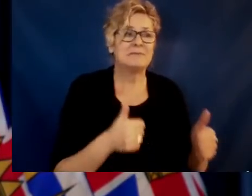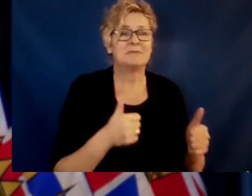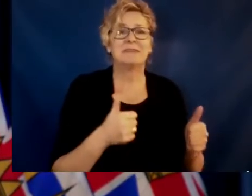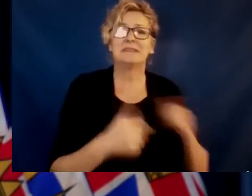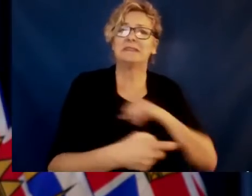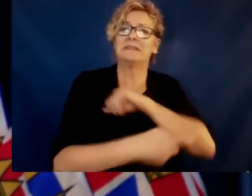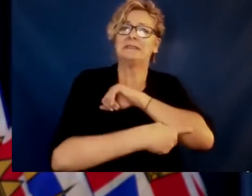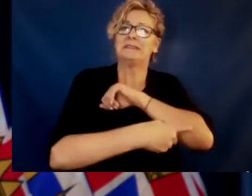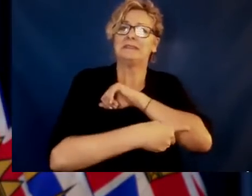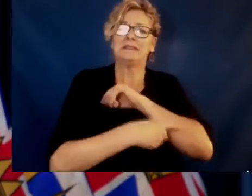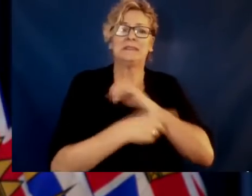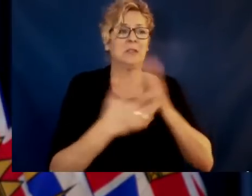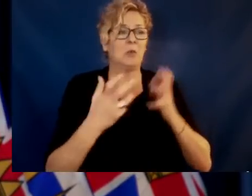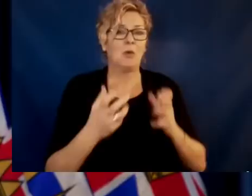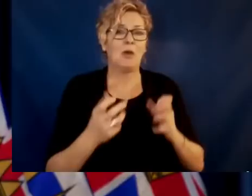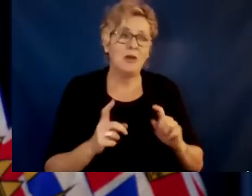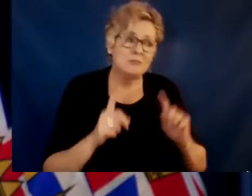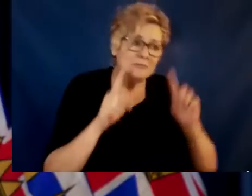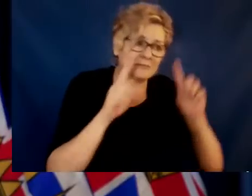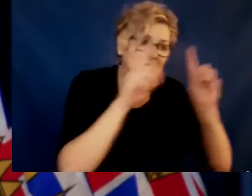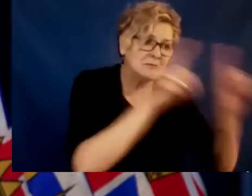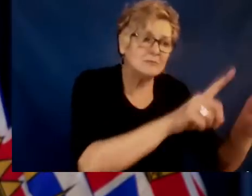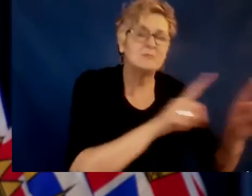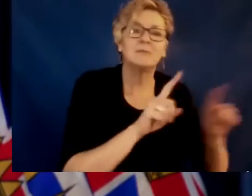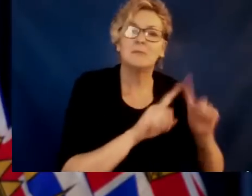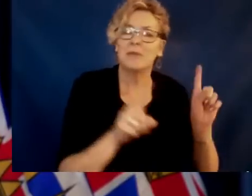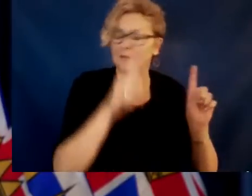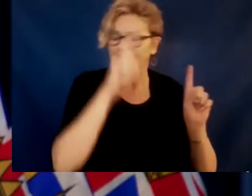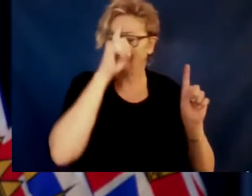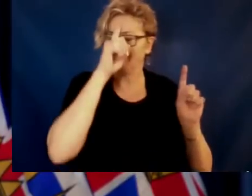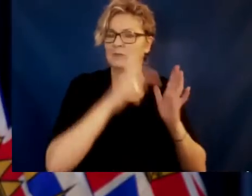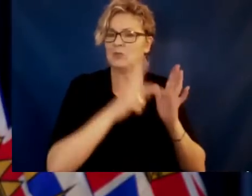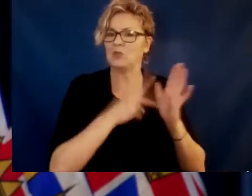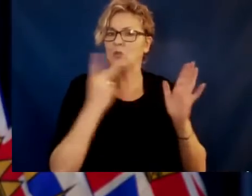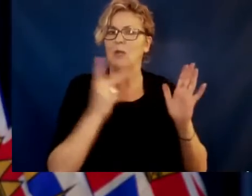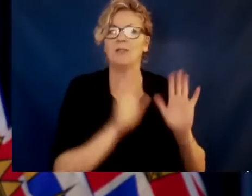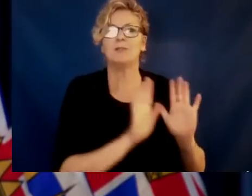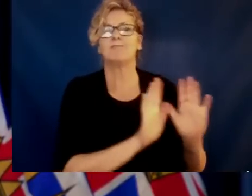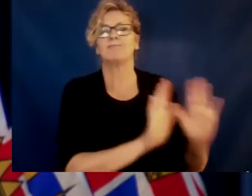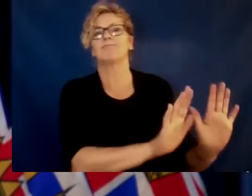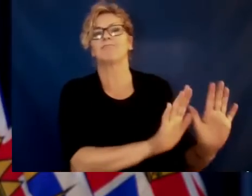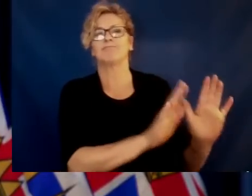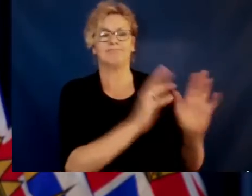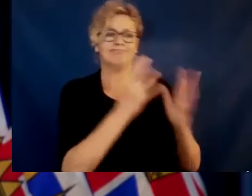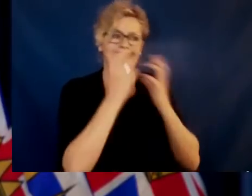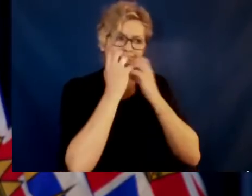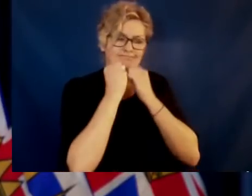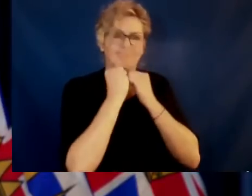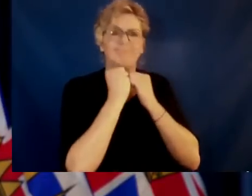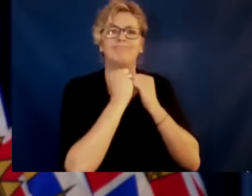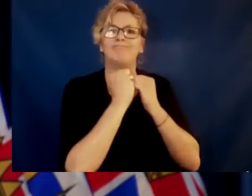keeping our COVID-19 pandemic low and slow so that we can manage, so that